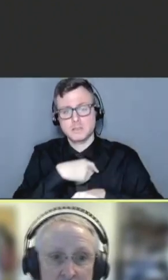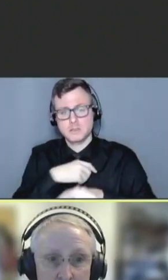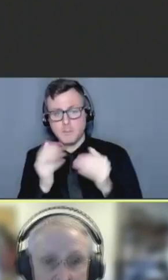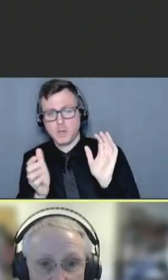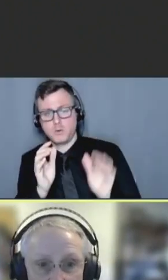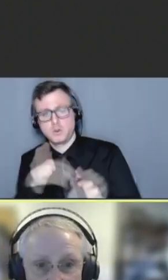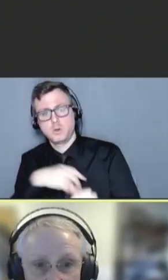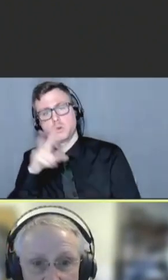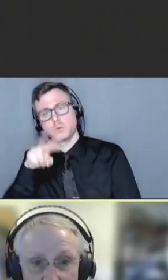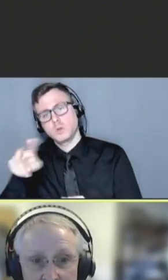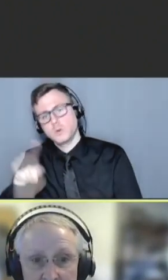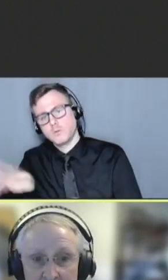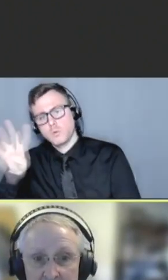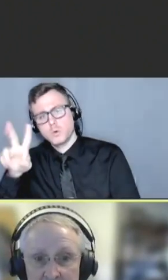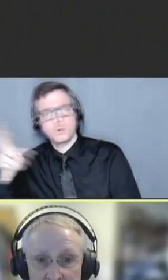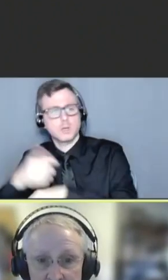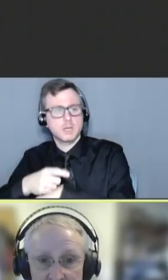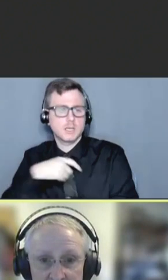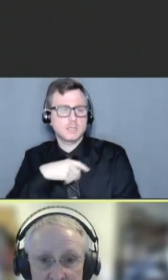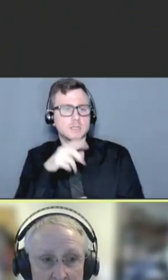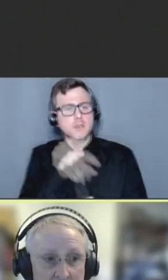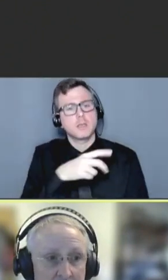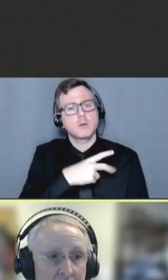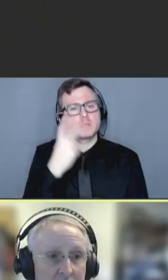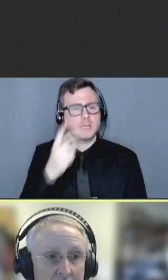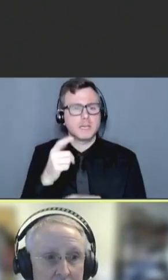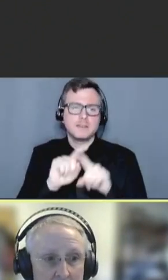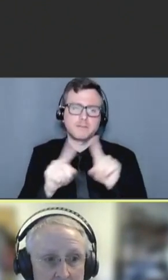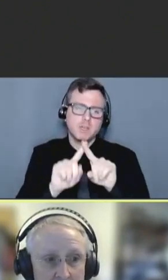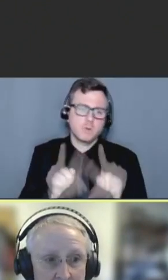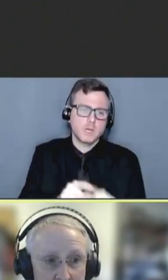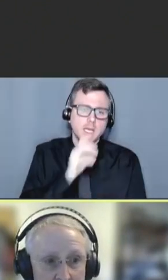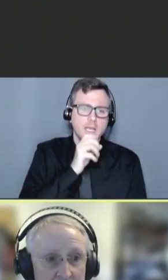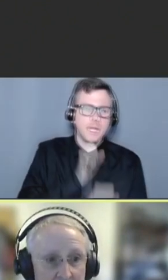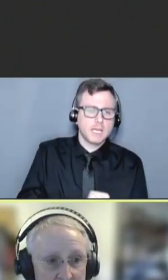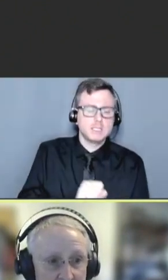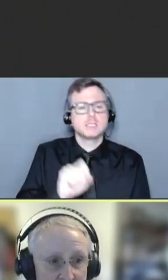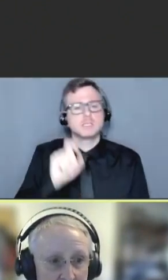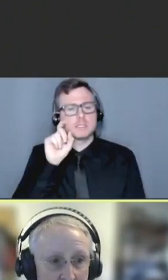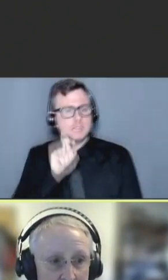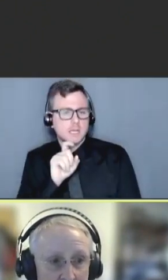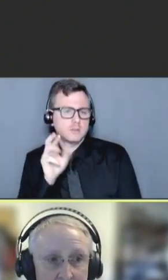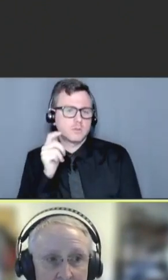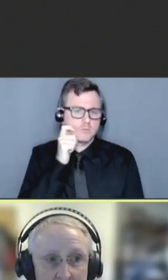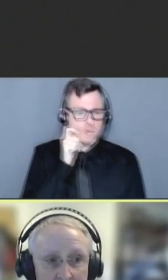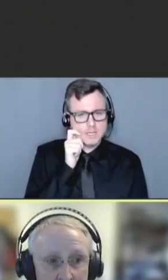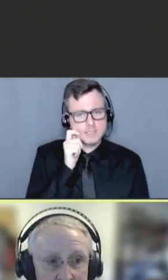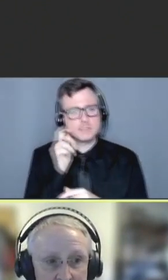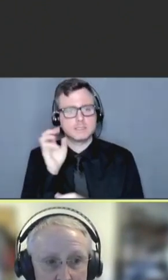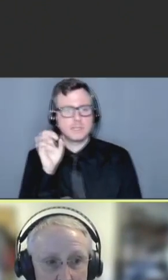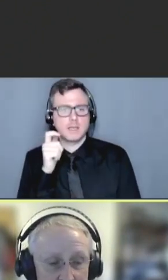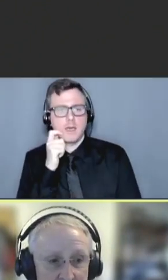race, and ethnicity, VSD site, calendar days, and seasonality, and a signal was